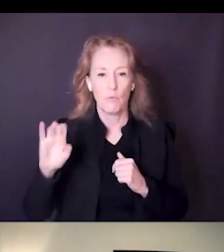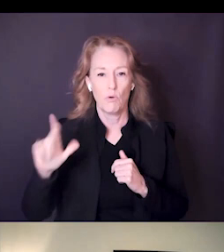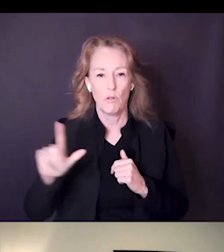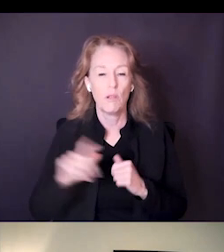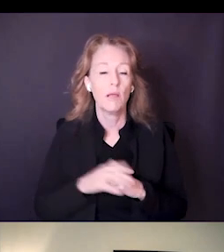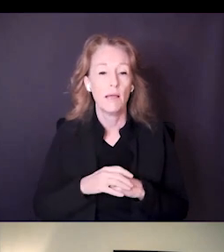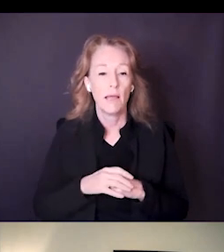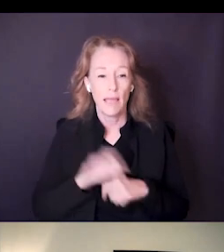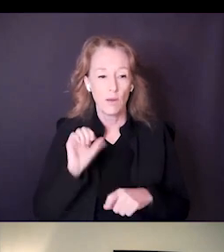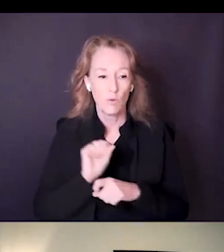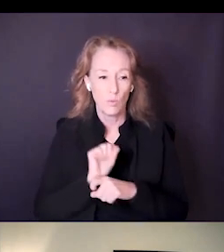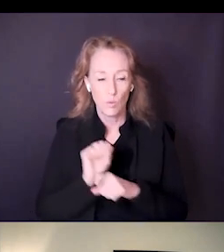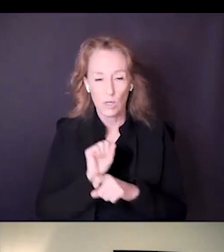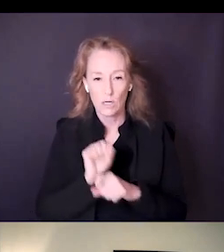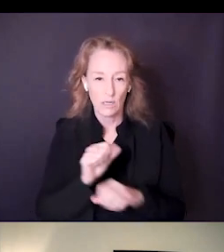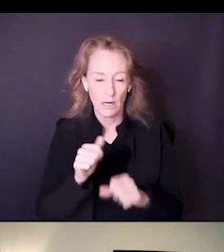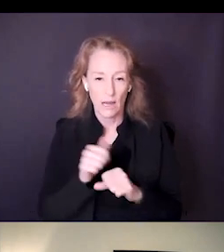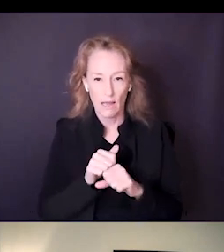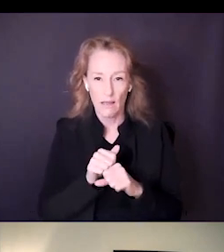REBUILDING AFTER A SUICIDE ATTEMPT.